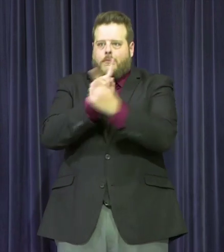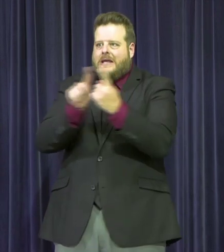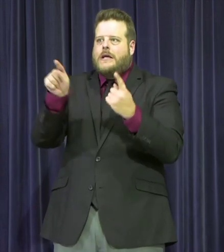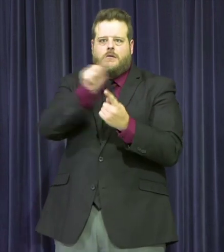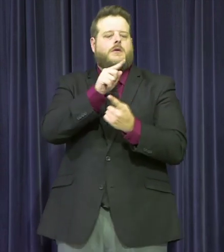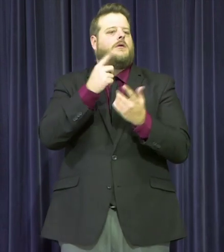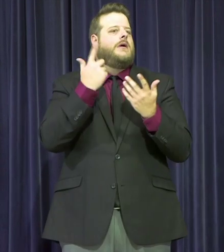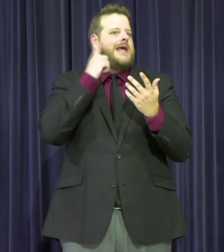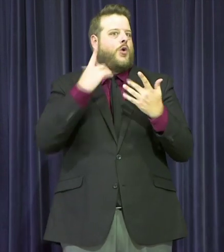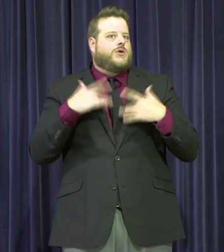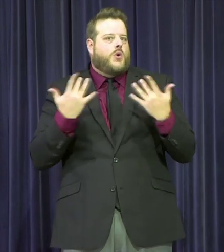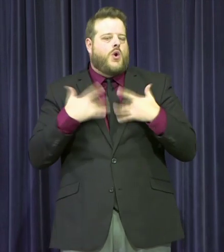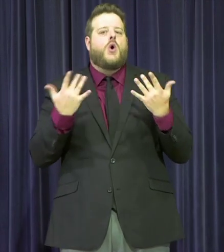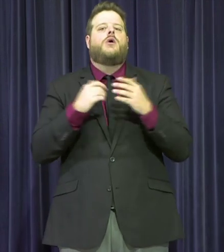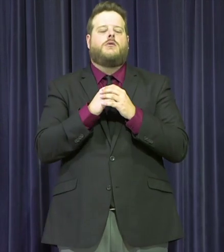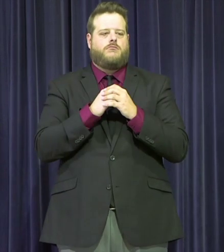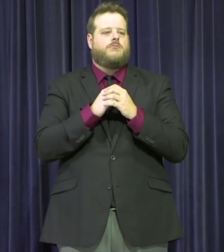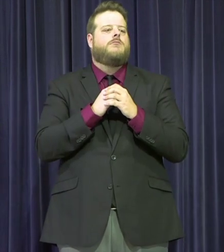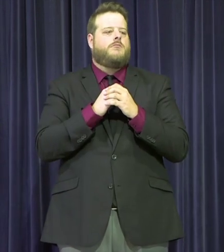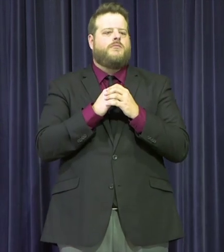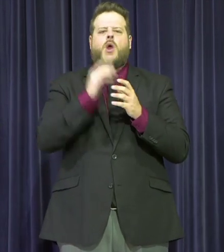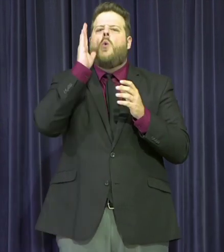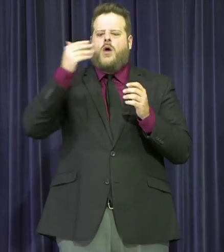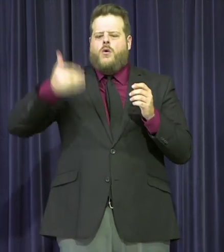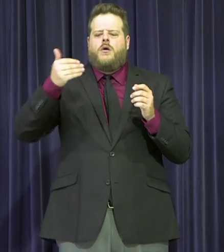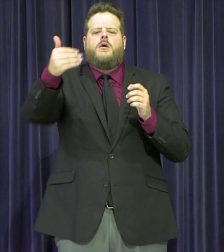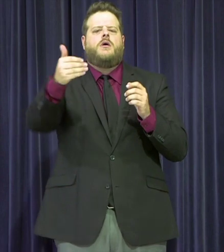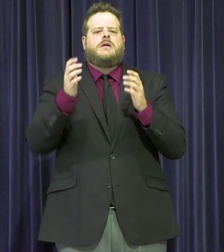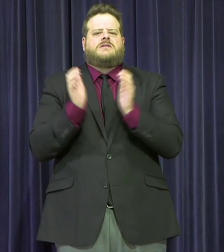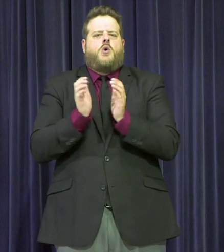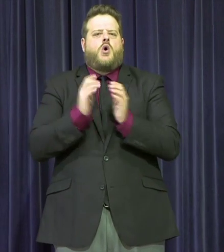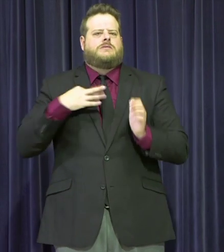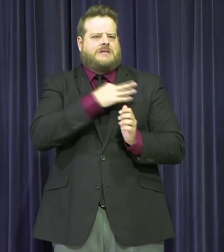We'll do some additional smaller staff meetings with some of the individual components because